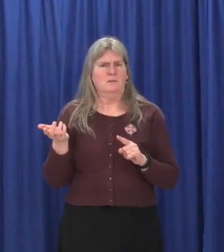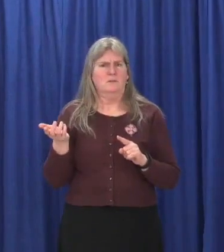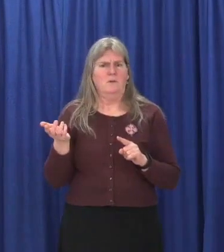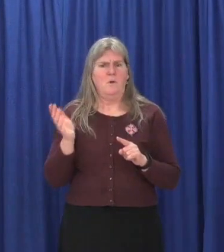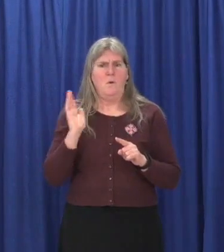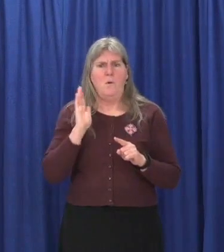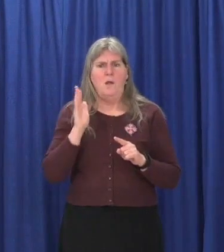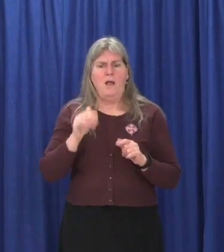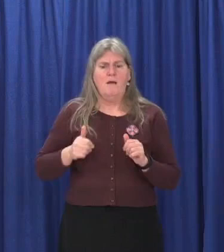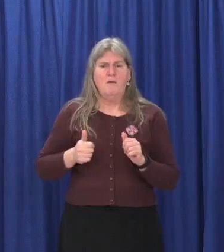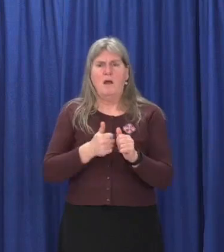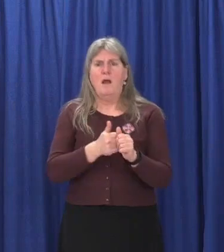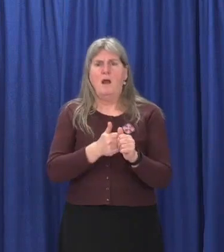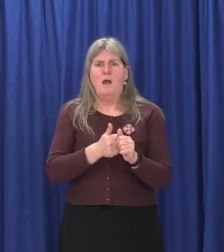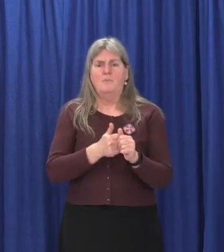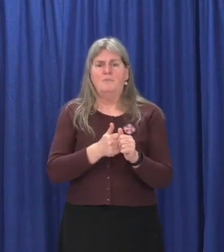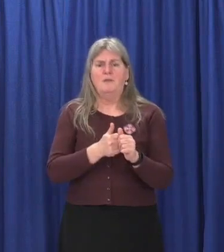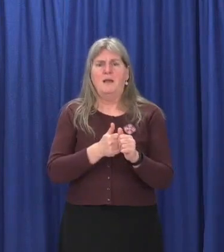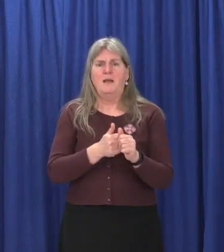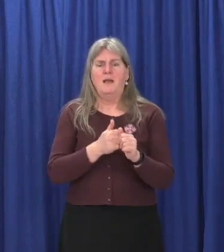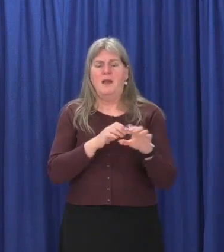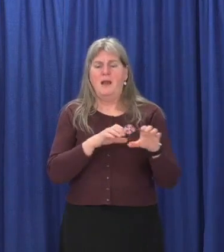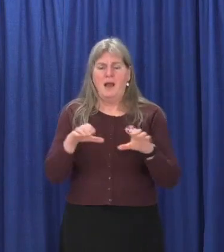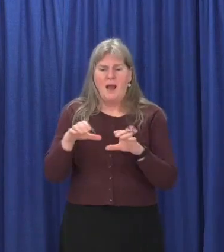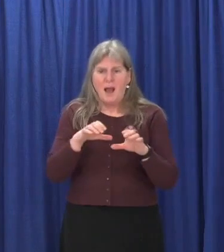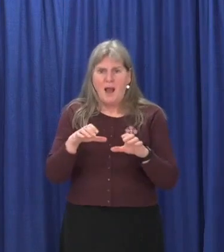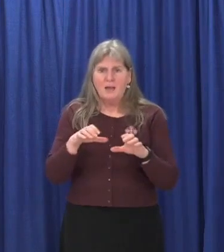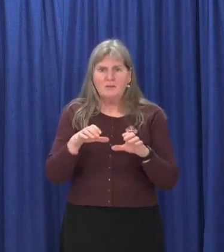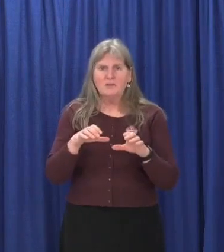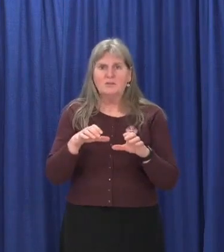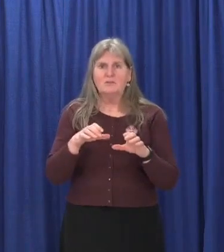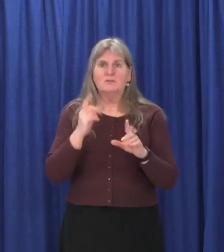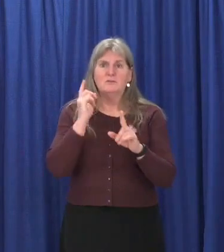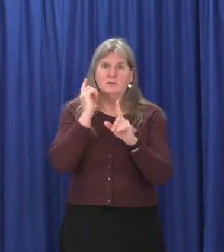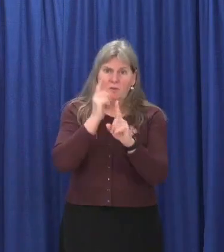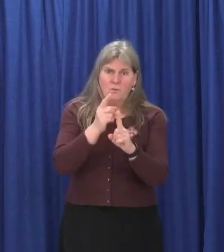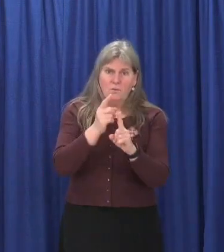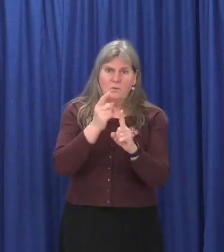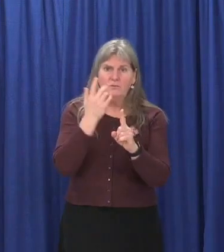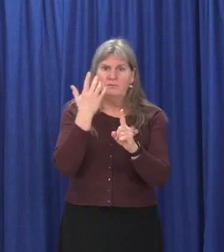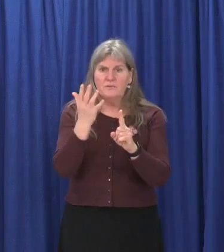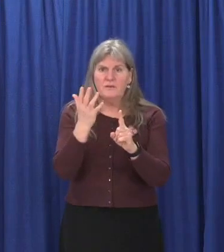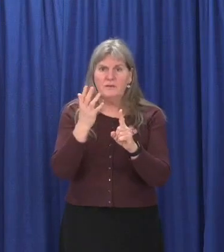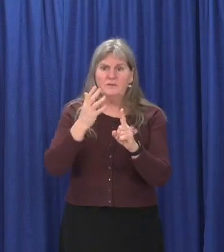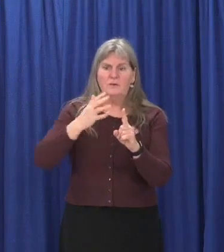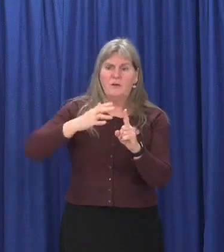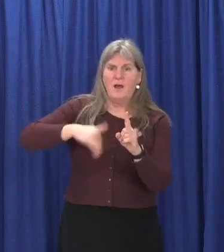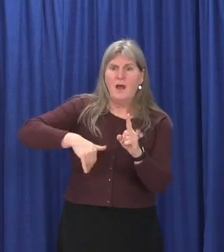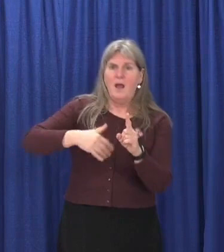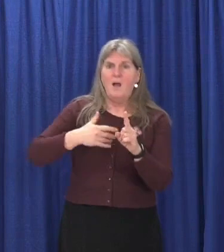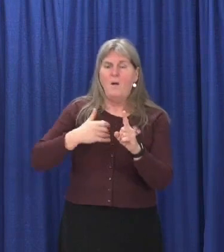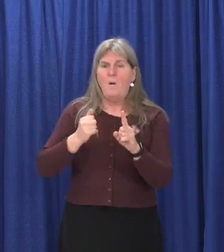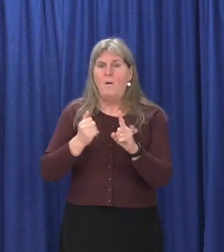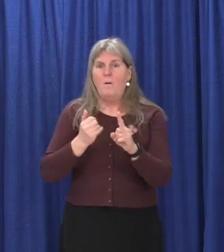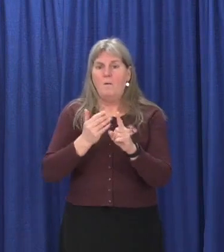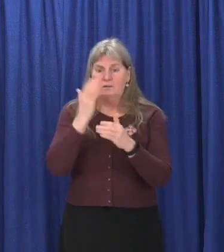on what actions or goals we have achieved, if some of these goals even have an end date? Or will this document be